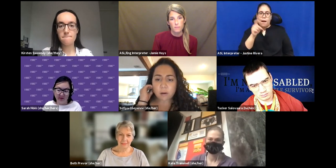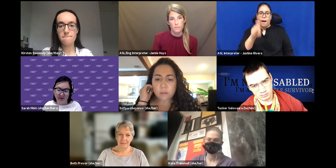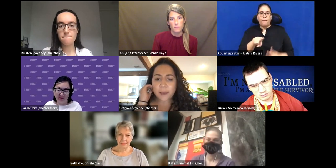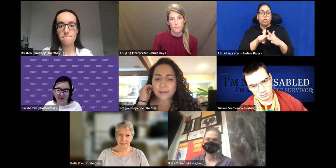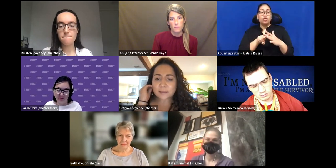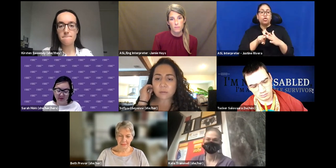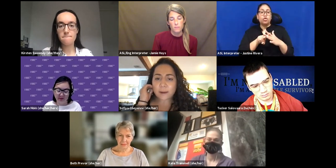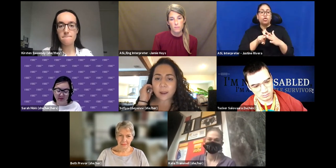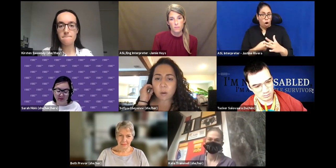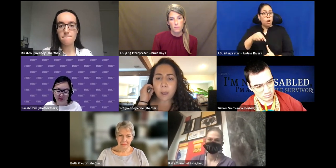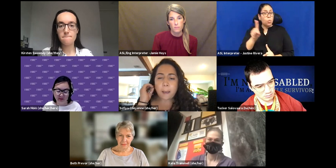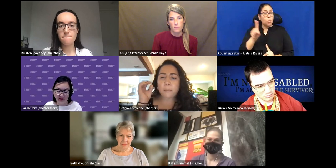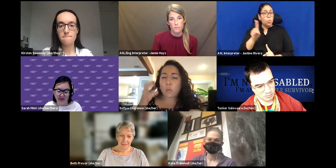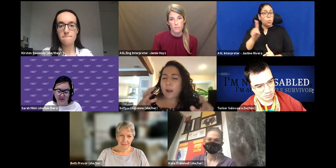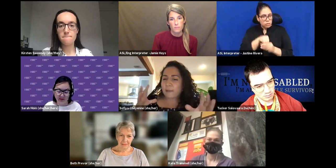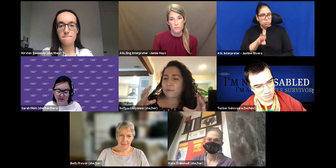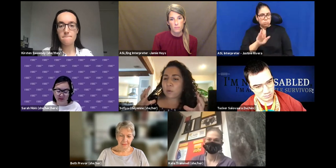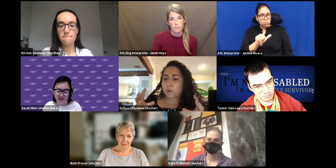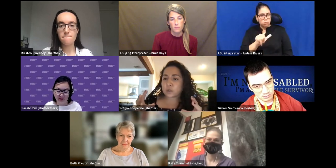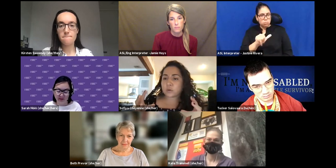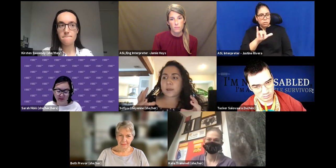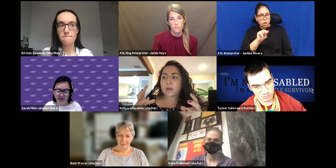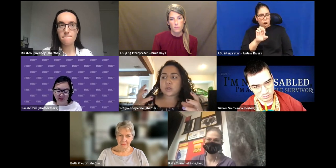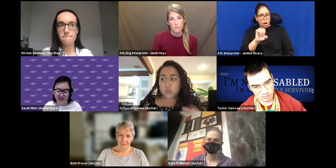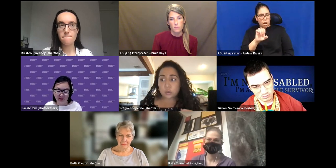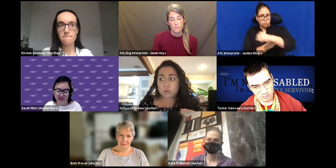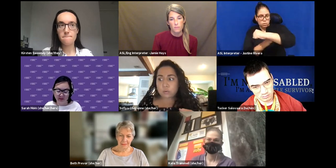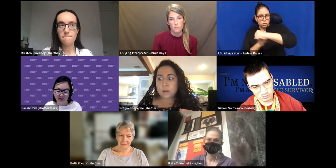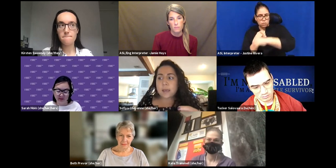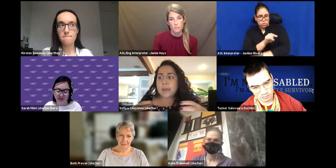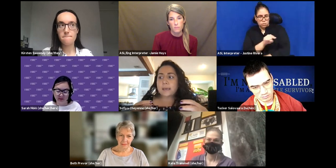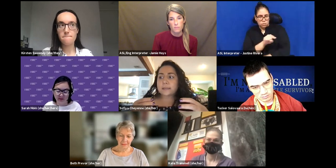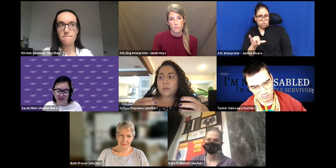our capacity right now. But what I feel we're doing, too, is